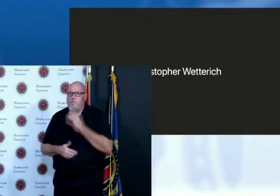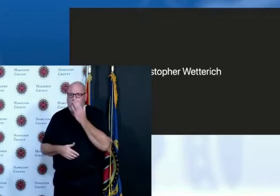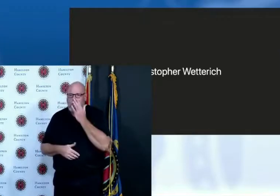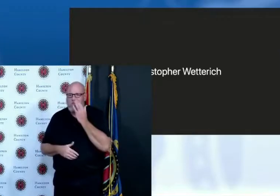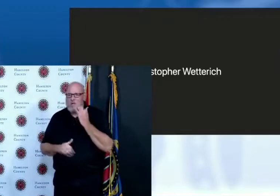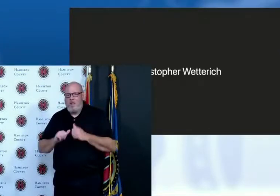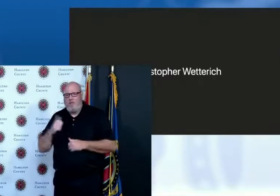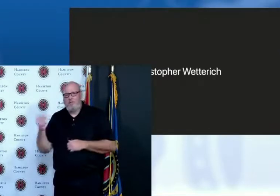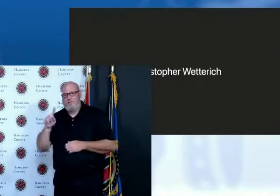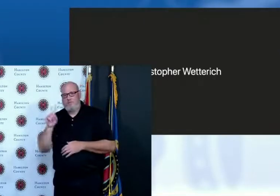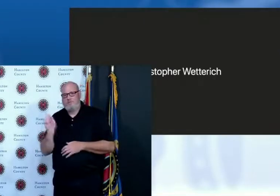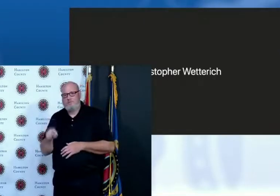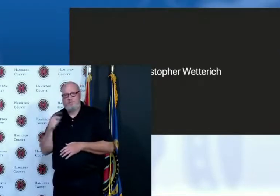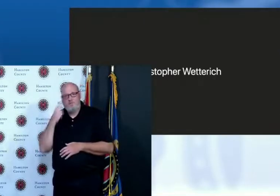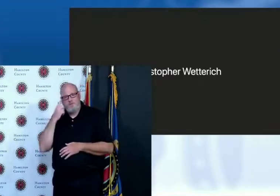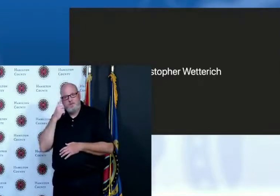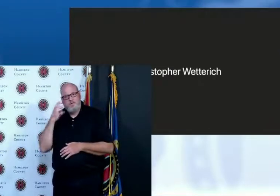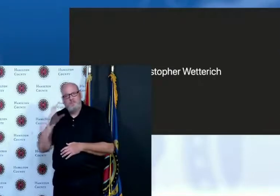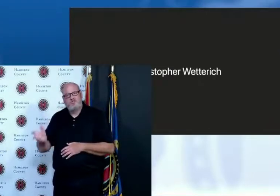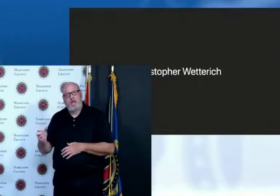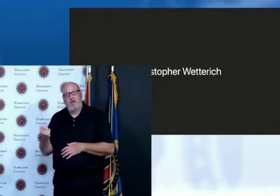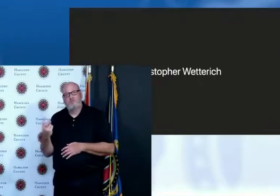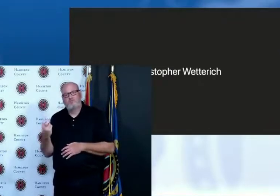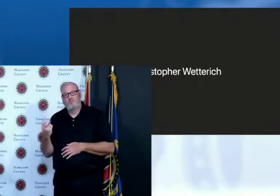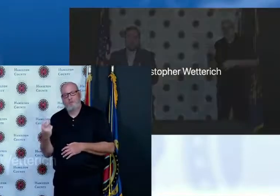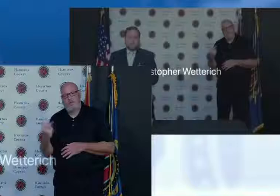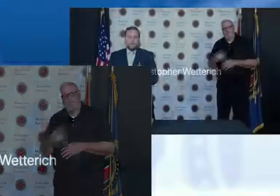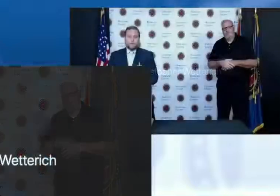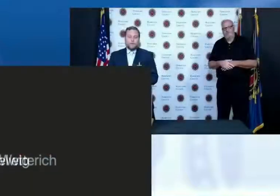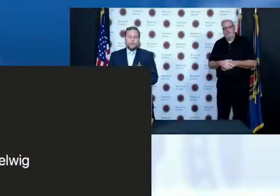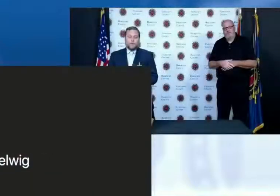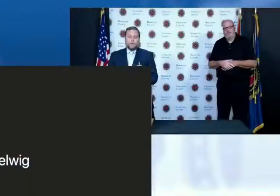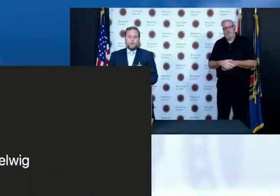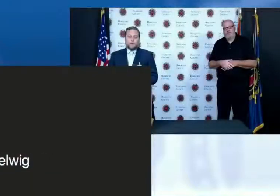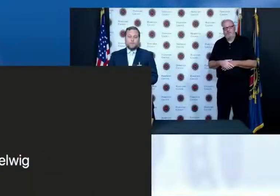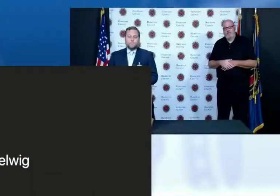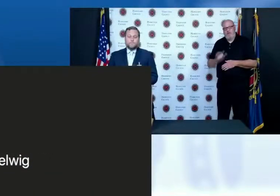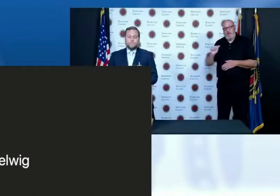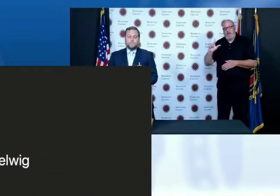12. she has questions for you Greg good morning good morning Greg as schools